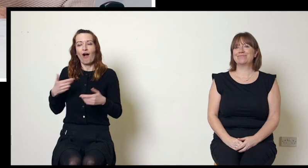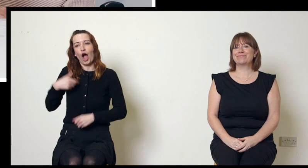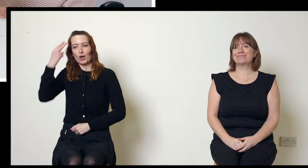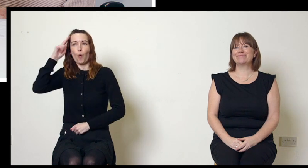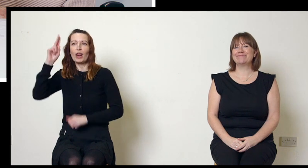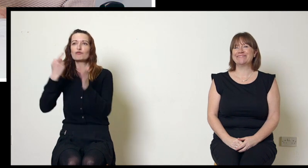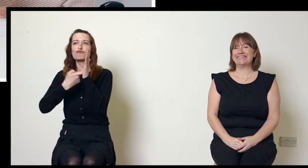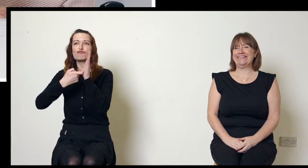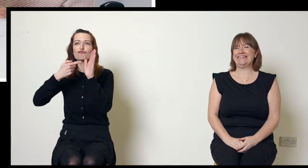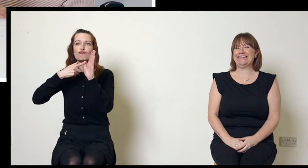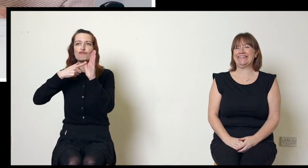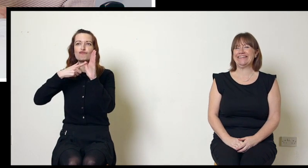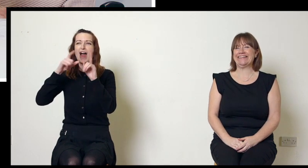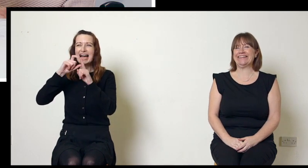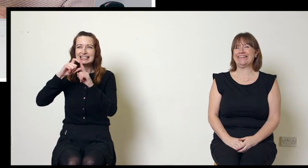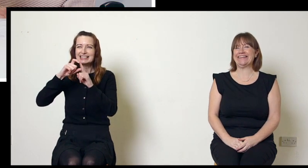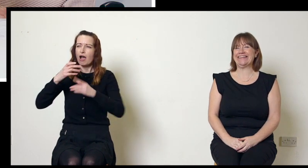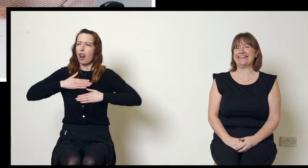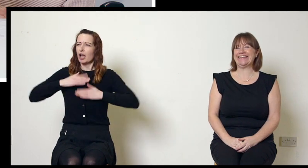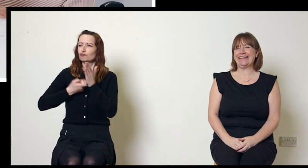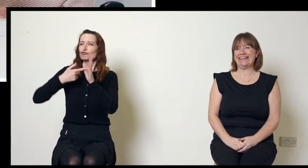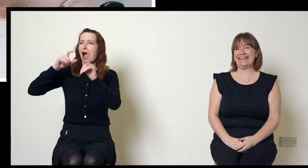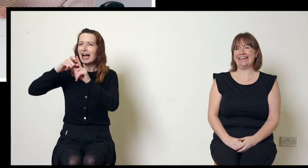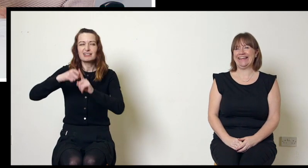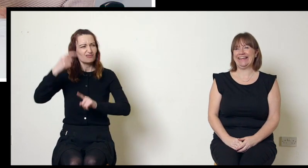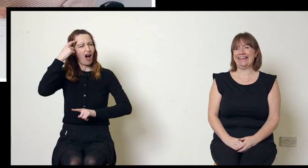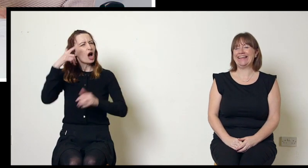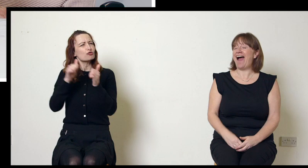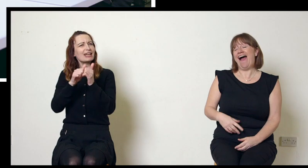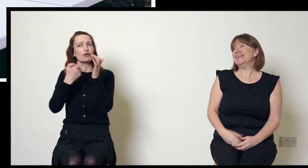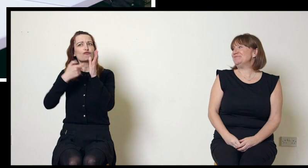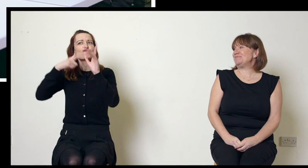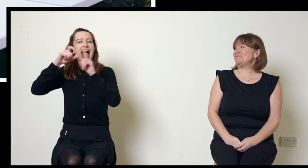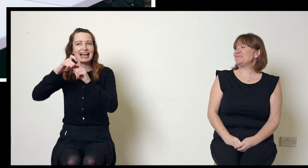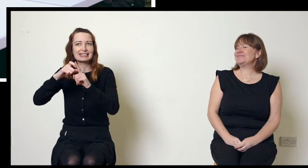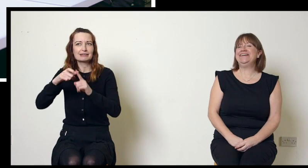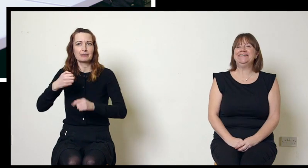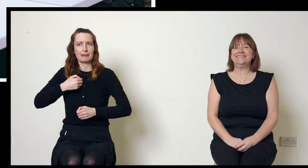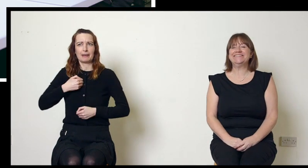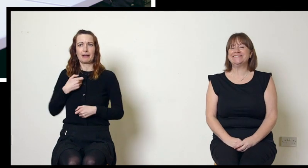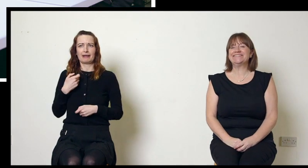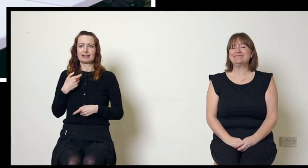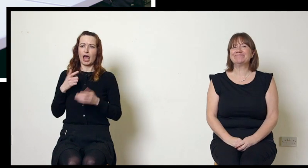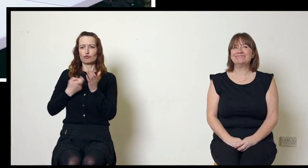I quite like RAD. I think RAD’s good. Almost on the borderline of radical. Yeah!